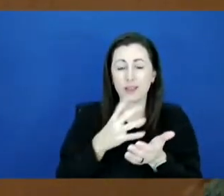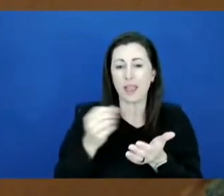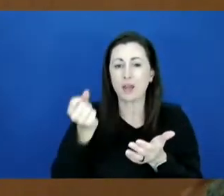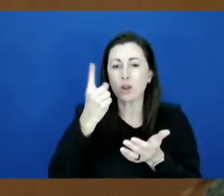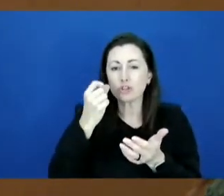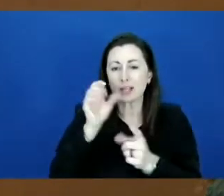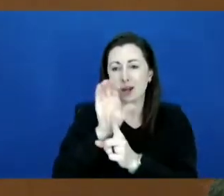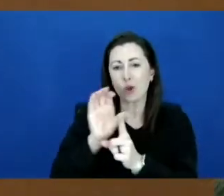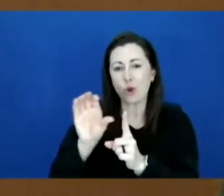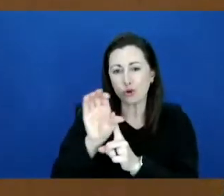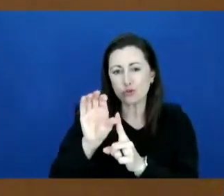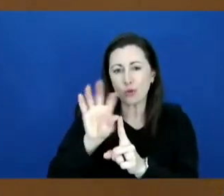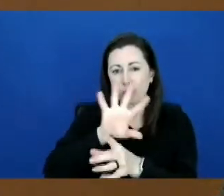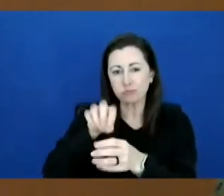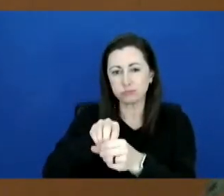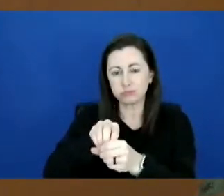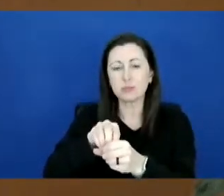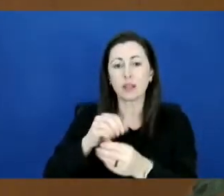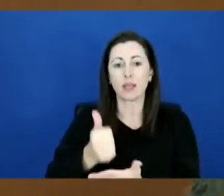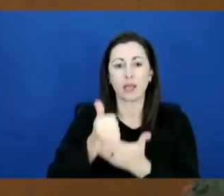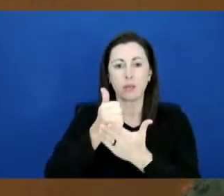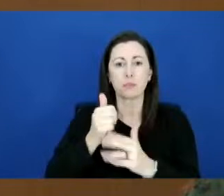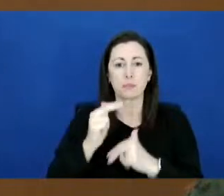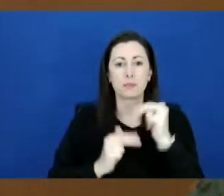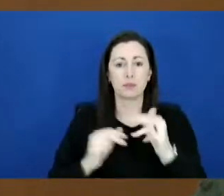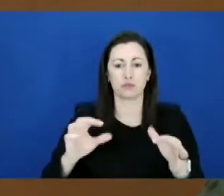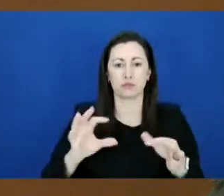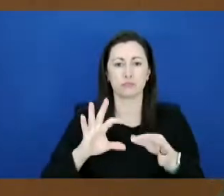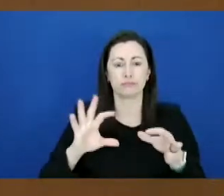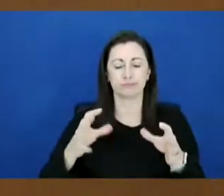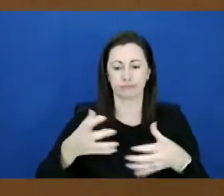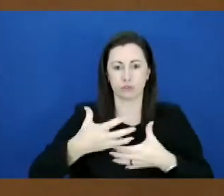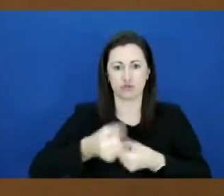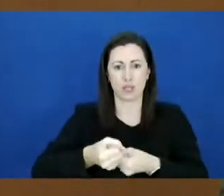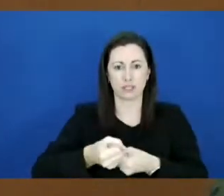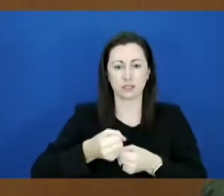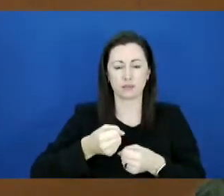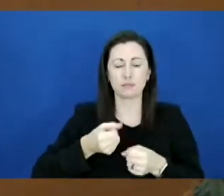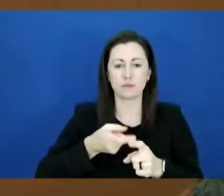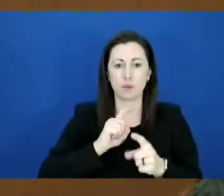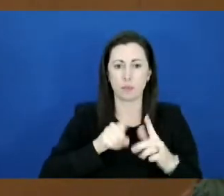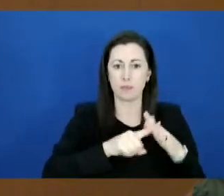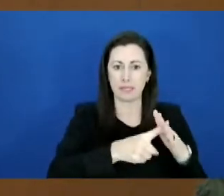UNDERSTANDING THE CULTURAL NUANCES INVOLVED AROUND THOSE